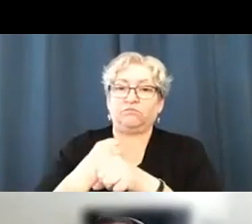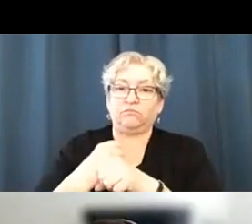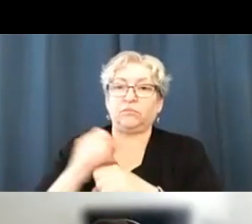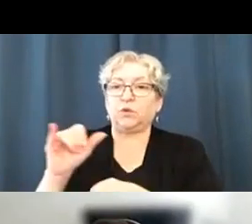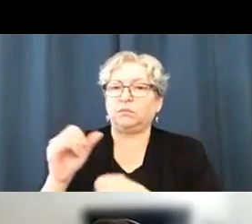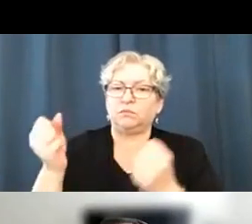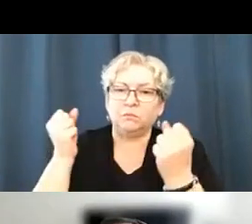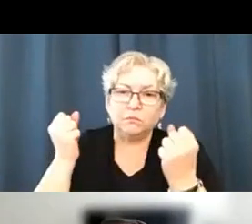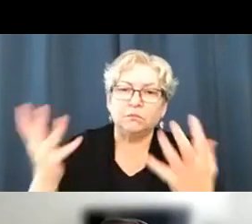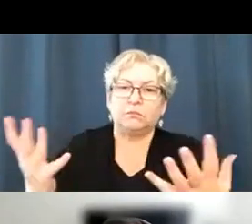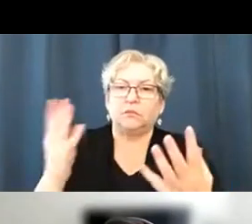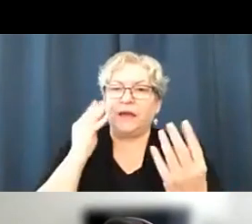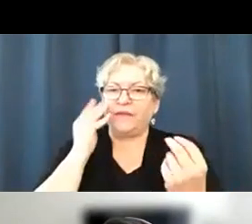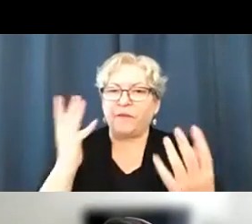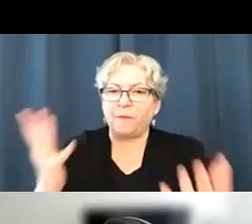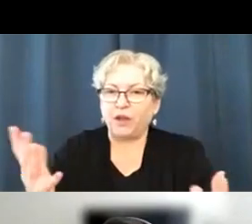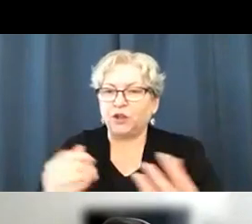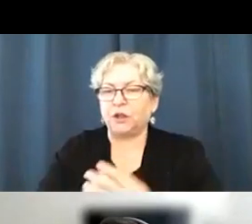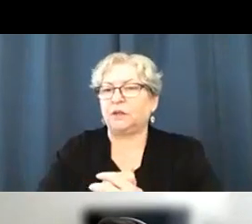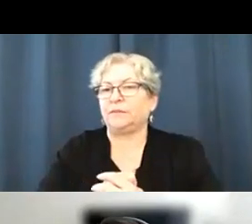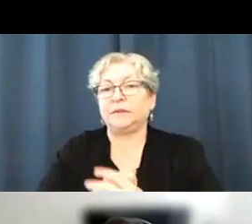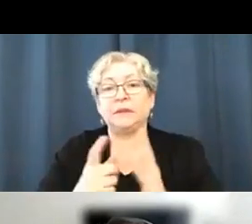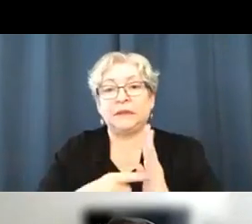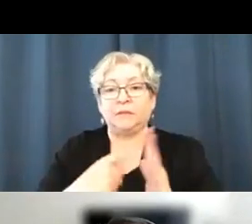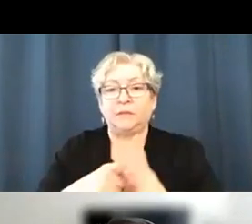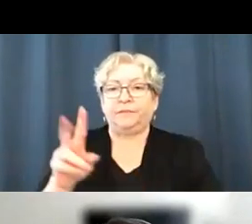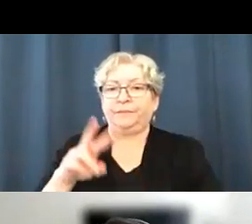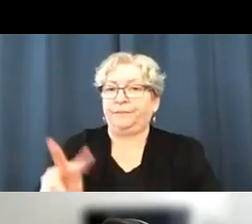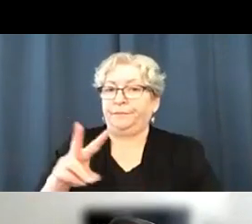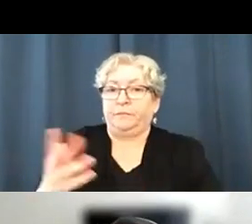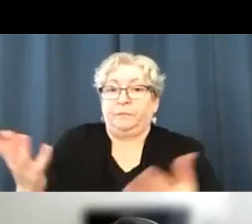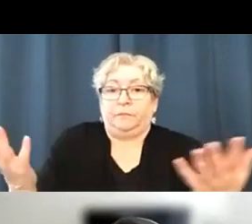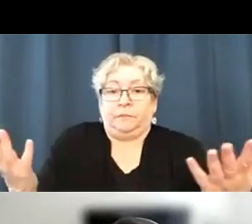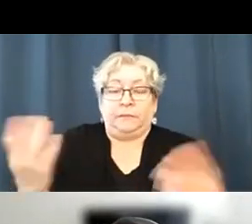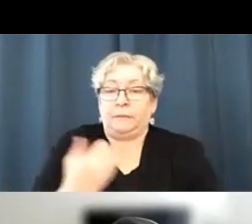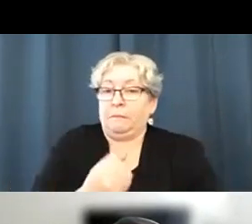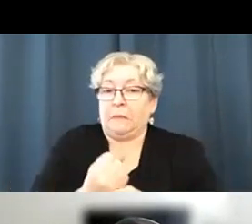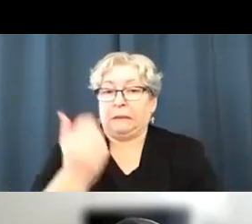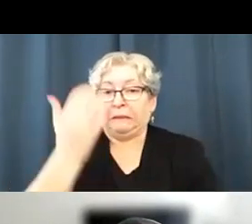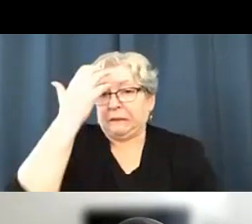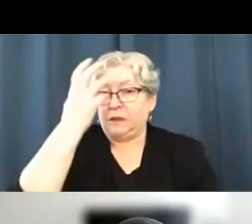of information out there. Sometimes it can be difficult to make sense of it and there's some varying quality up there as well.